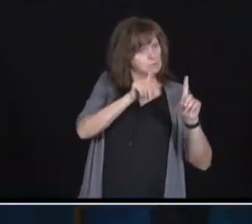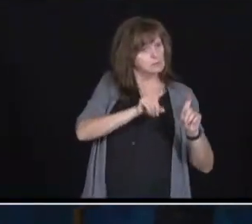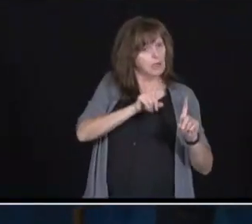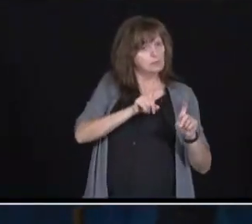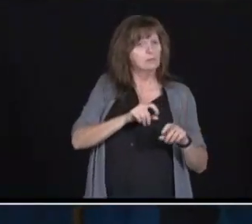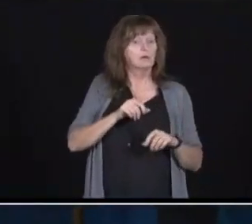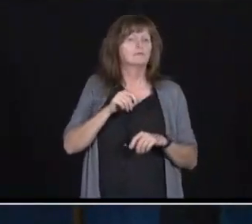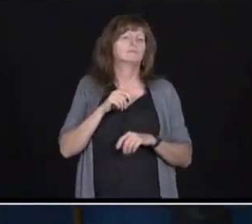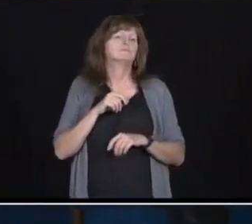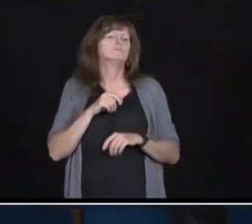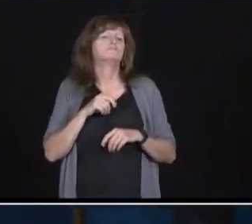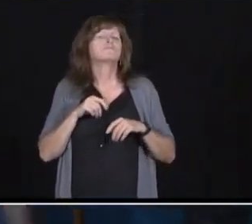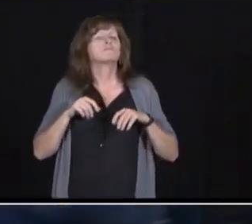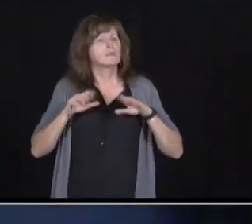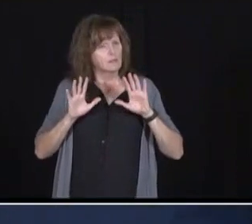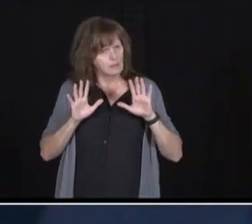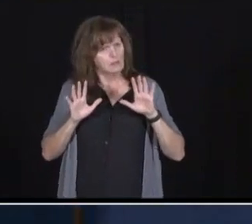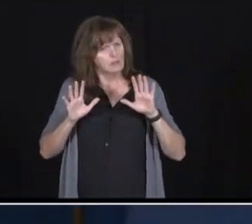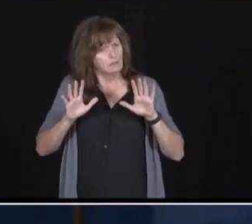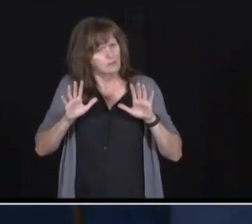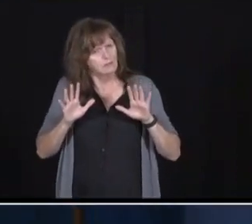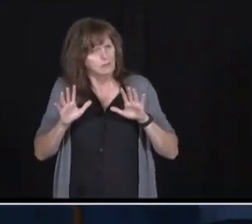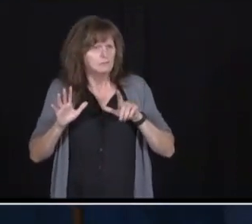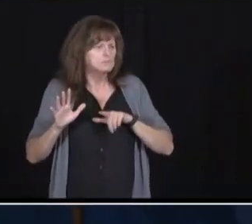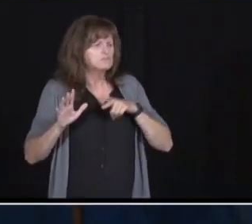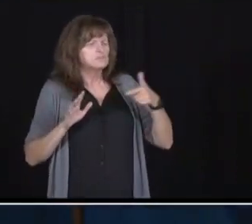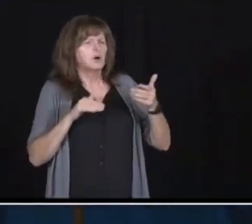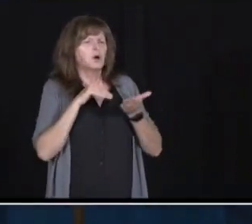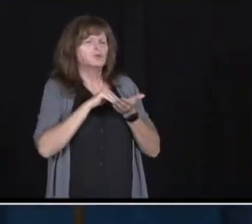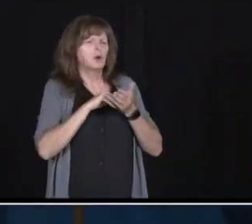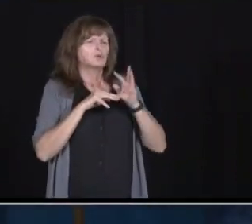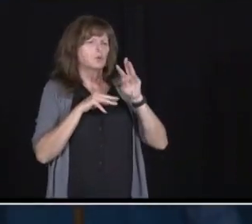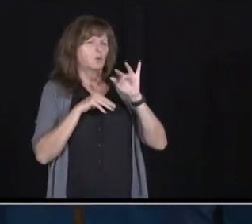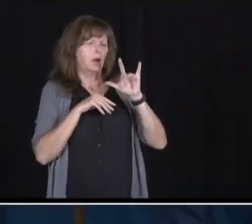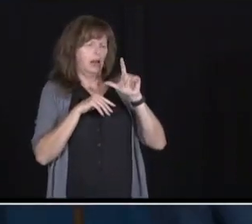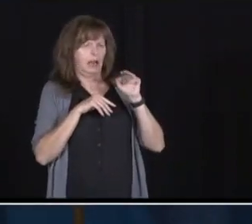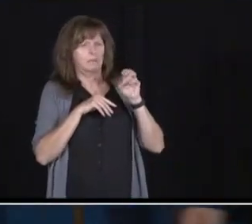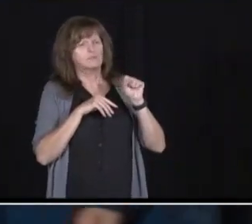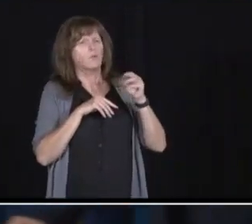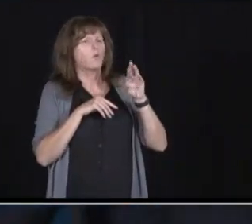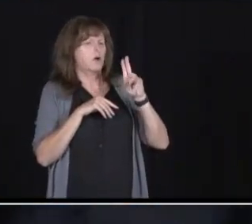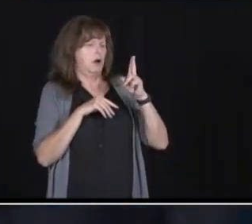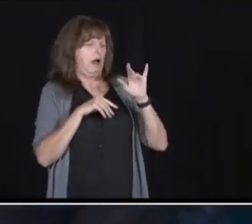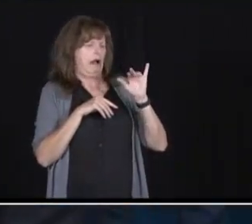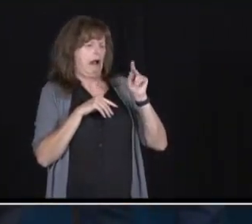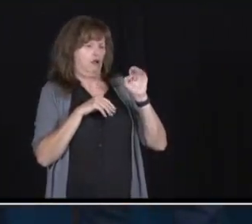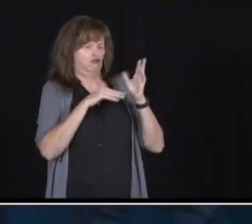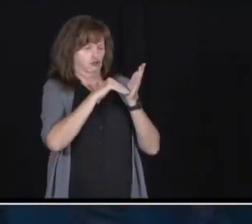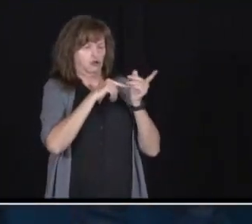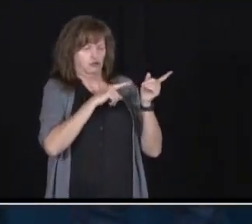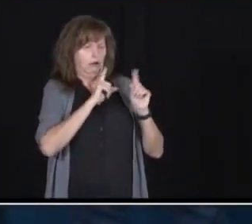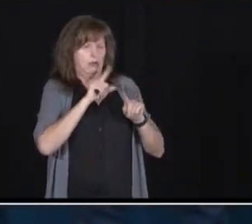So why are you not mandating a test before students returned back to the classroom? I will turn the question over to Dr